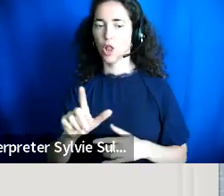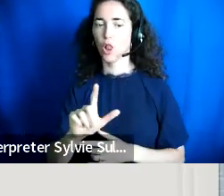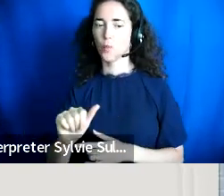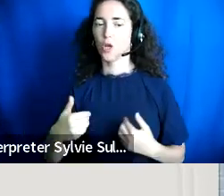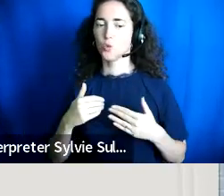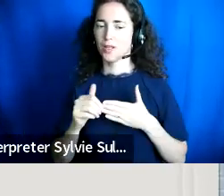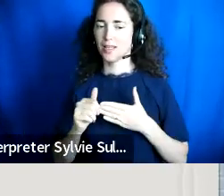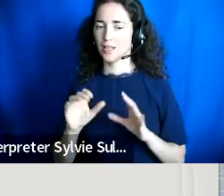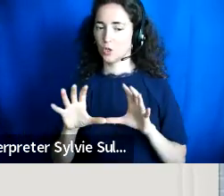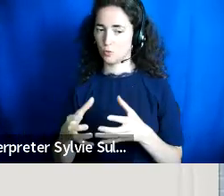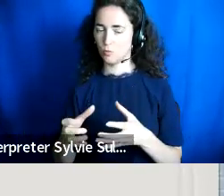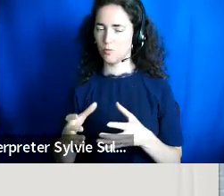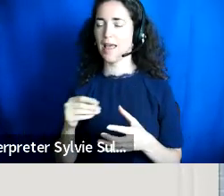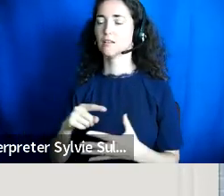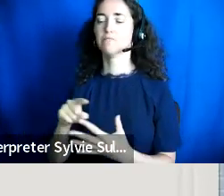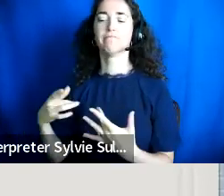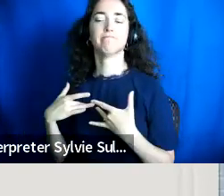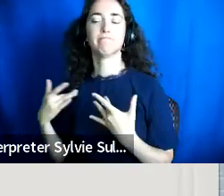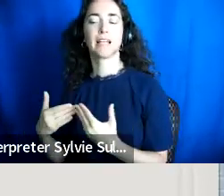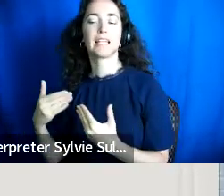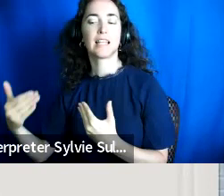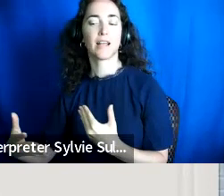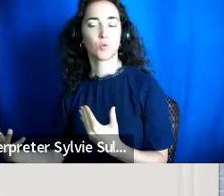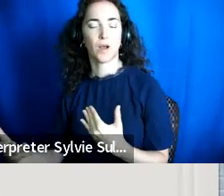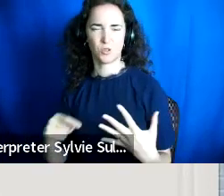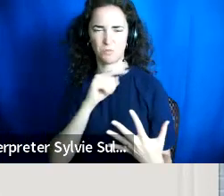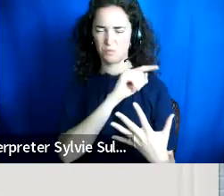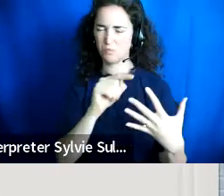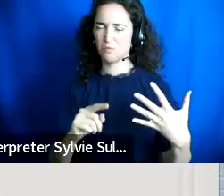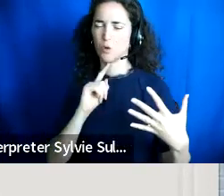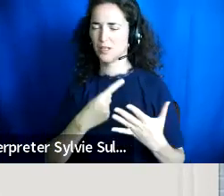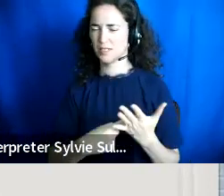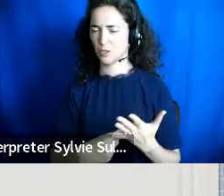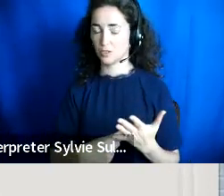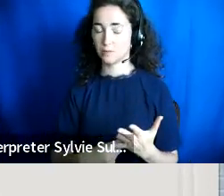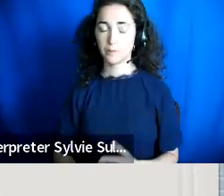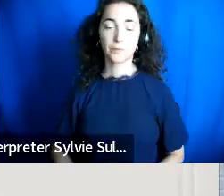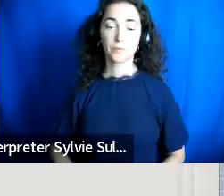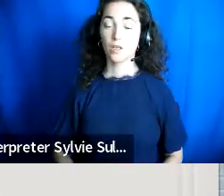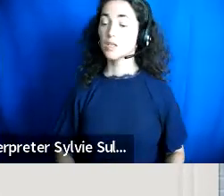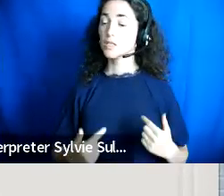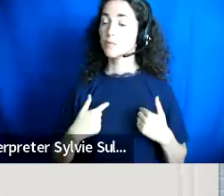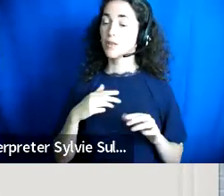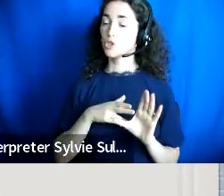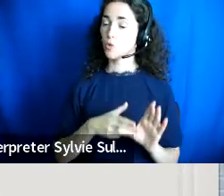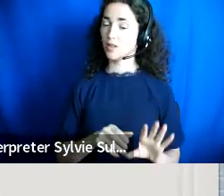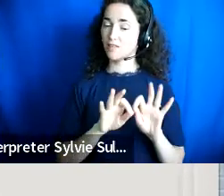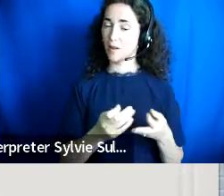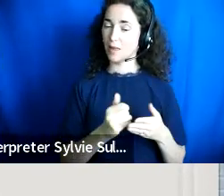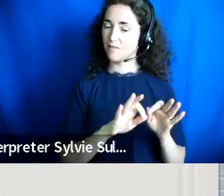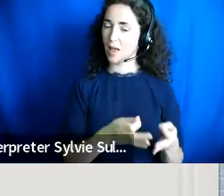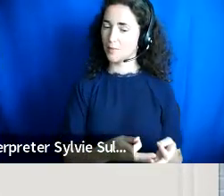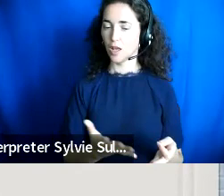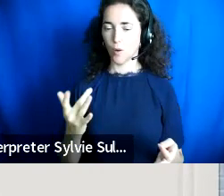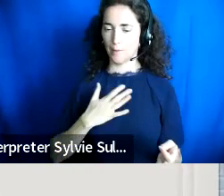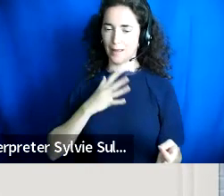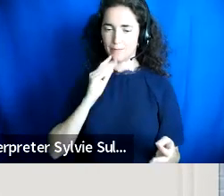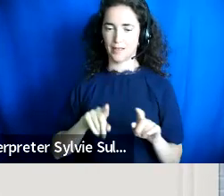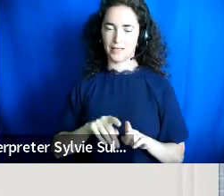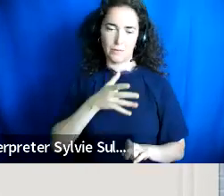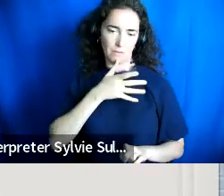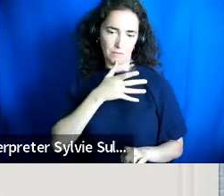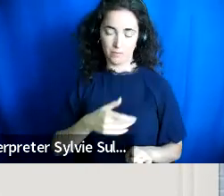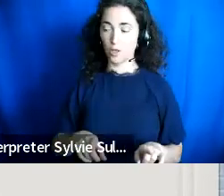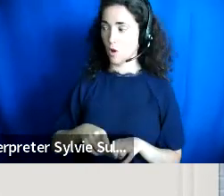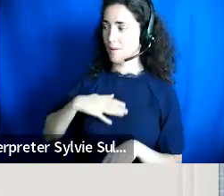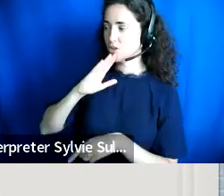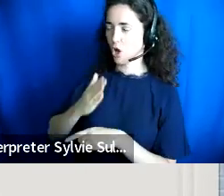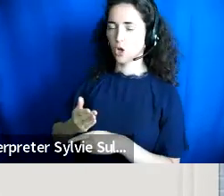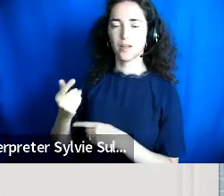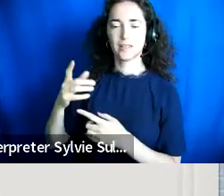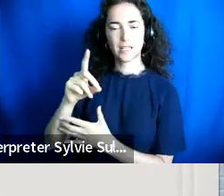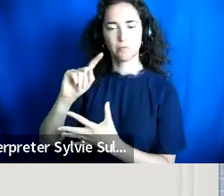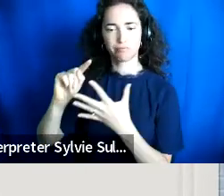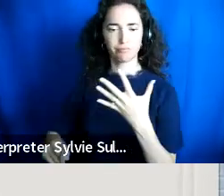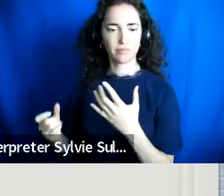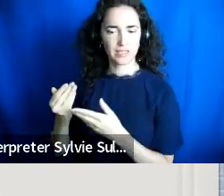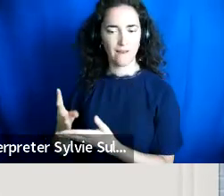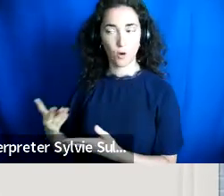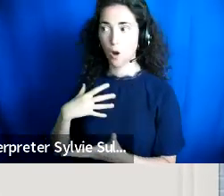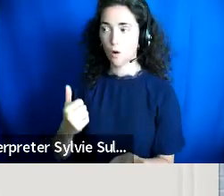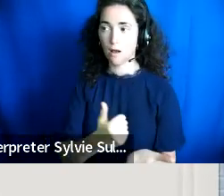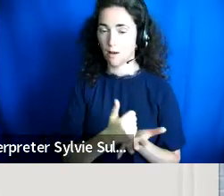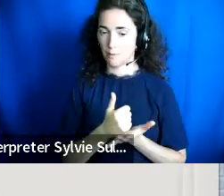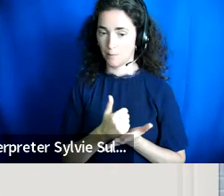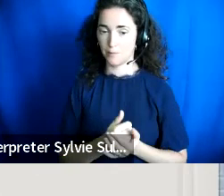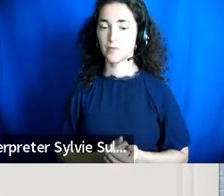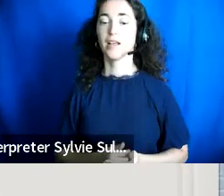So it was my personal experience as a parent that led me to families helping families, and also to get assistance from my daughter who has several disabilities, and later on I came back on as the education lay on and it's near